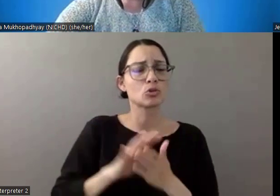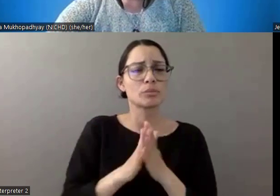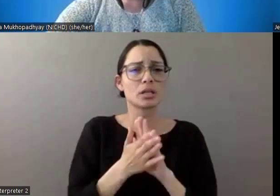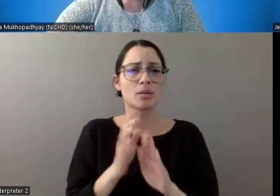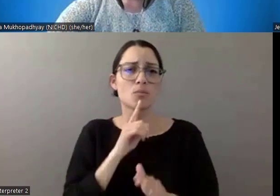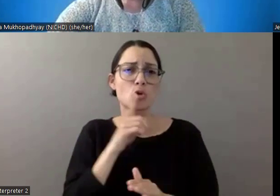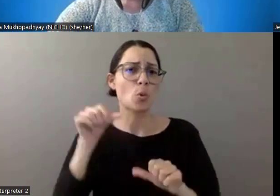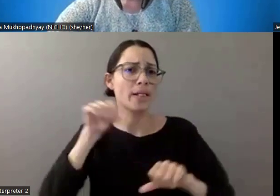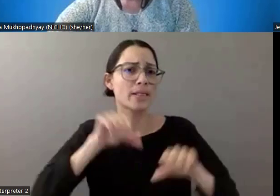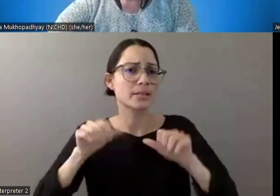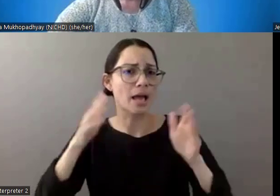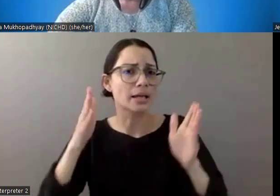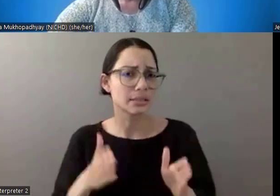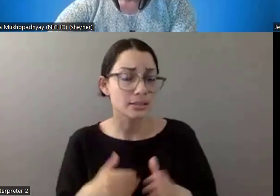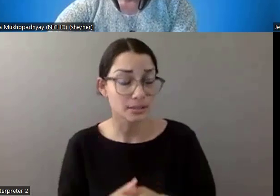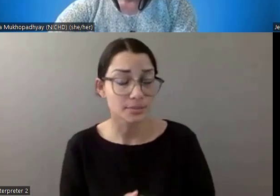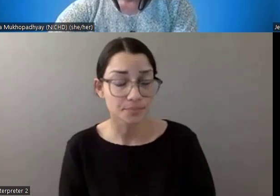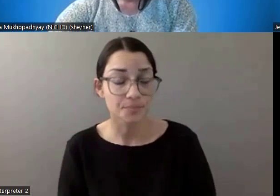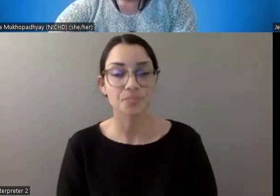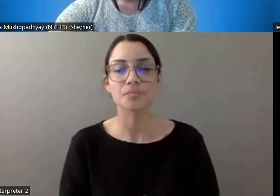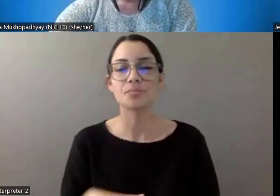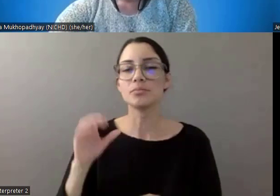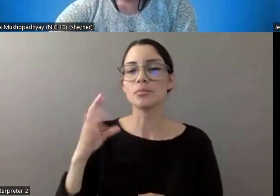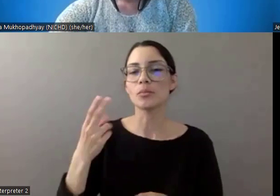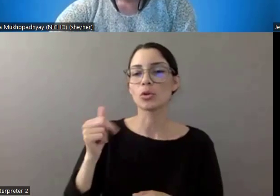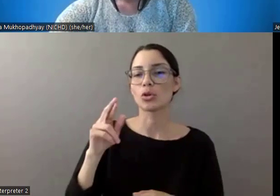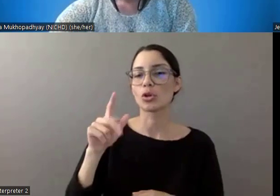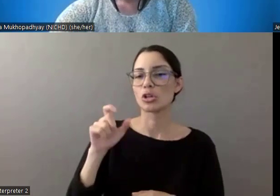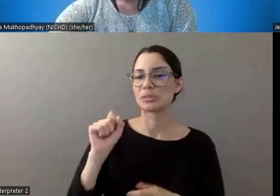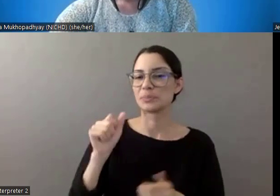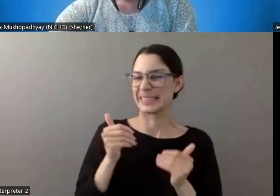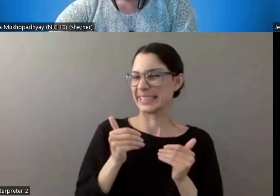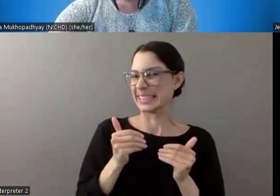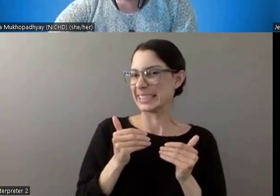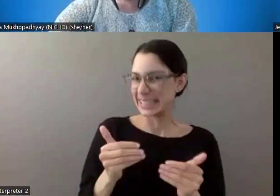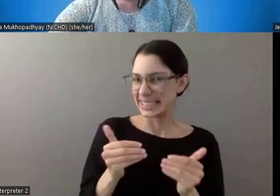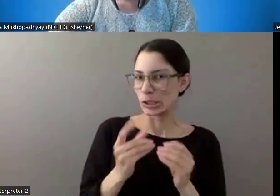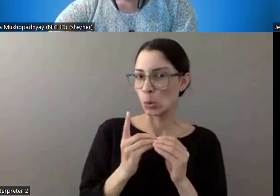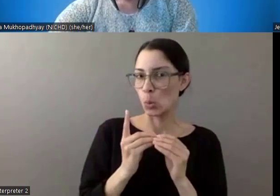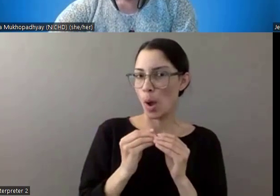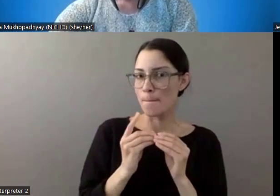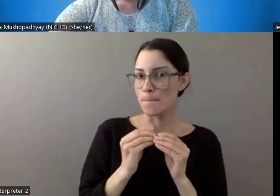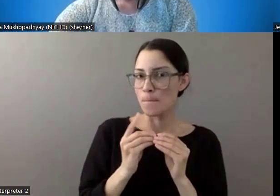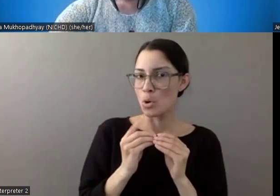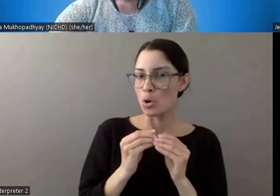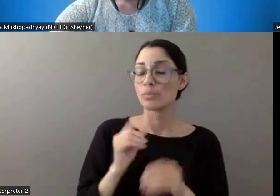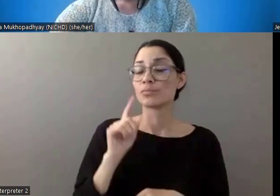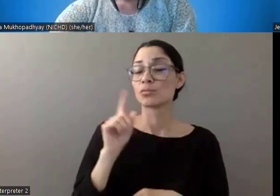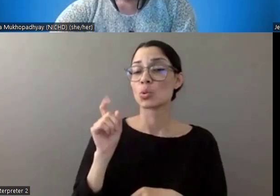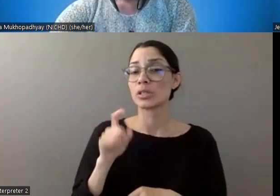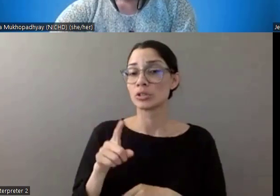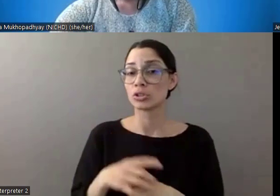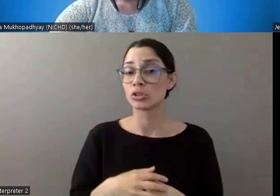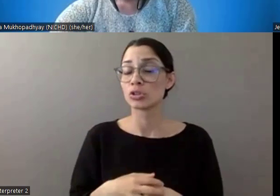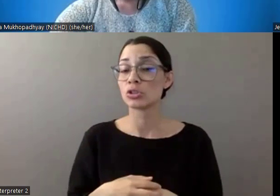Charles Anson: We'll push it and do one more with ... the question is what is ... This will be to Carmen.